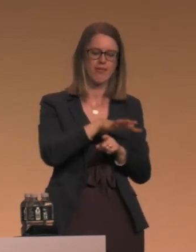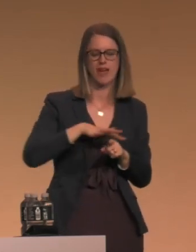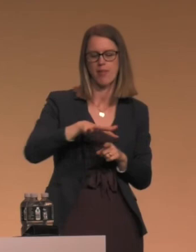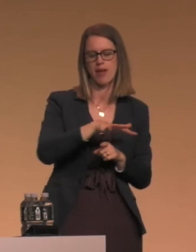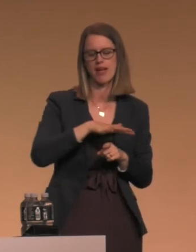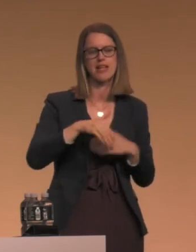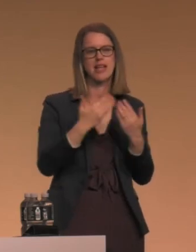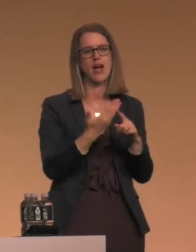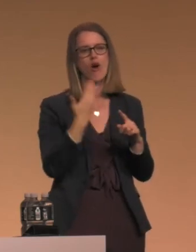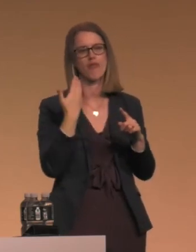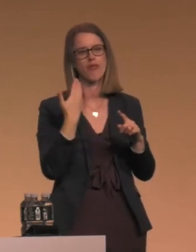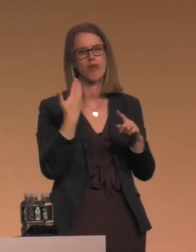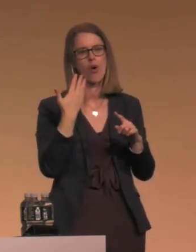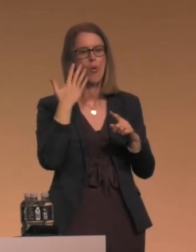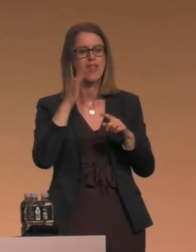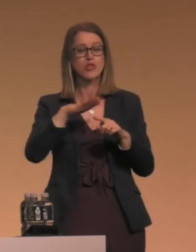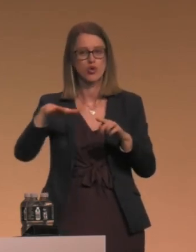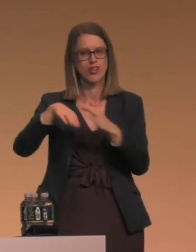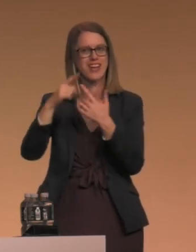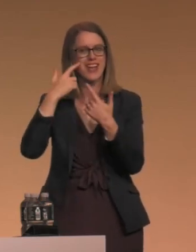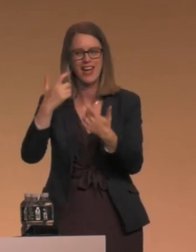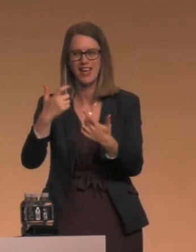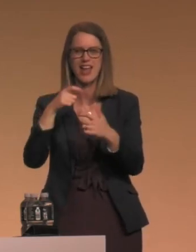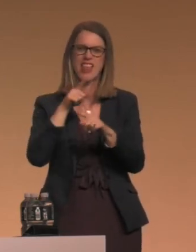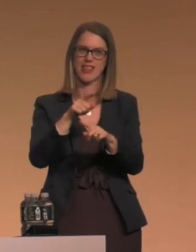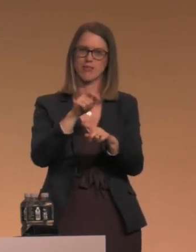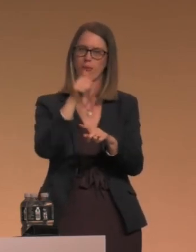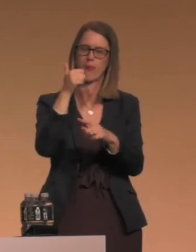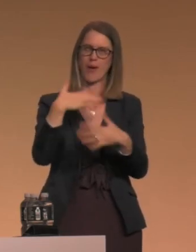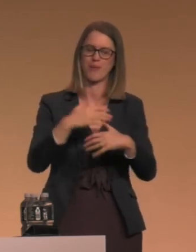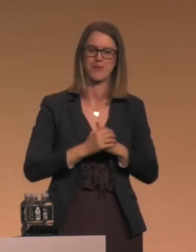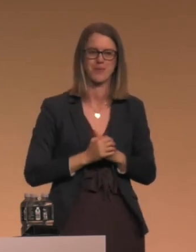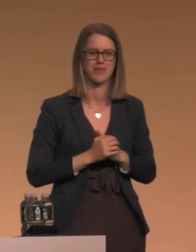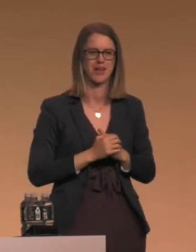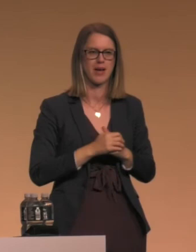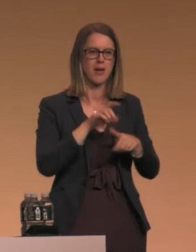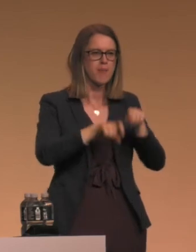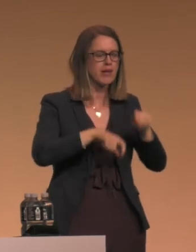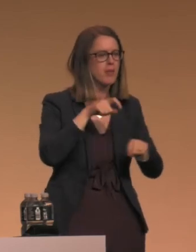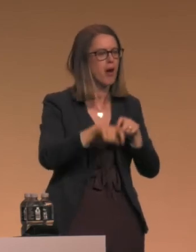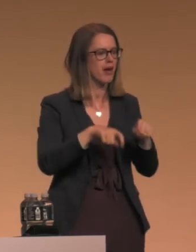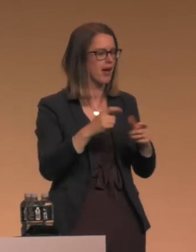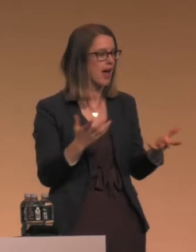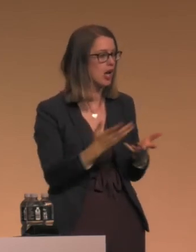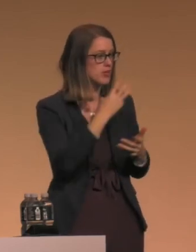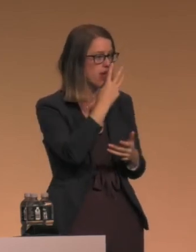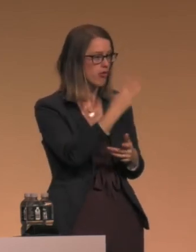"A day off while children are in childcare"-- this is a real novelty. Mountain biking, "encouraging my three-year-old to grow